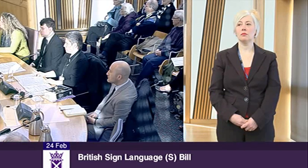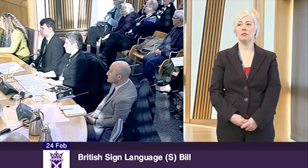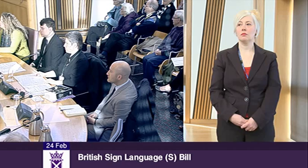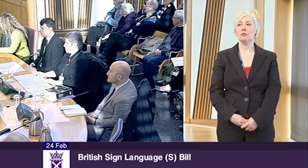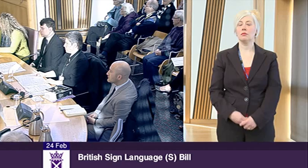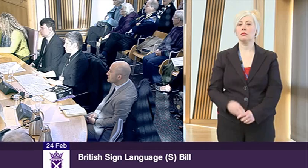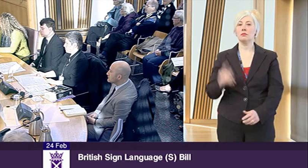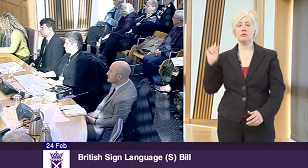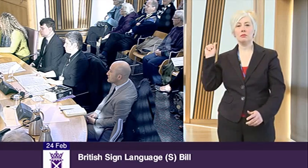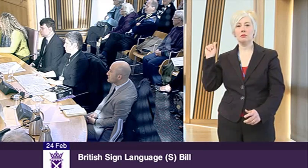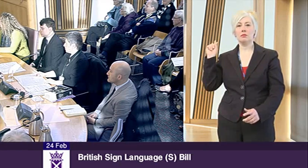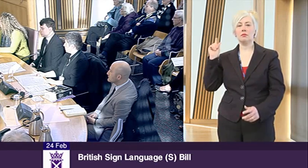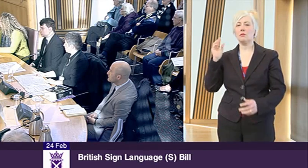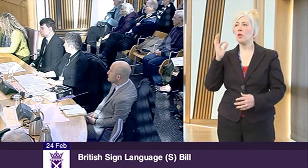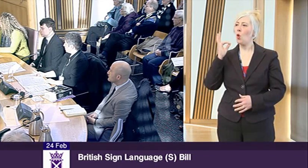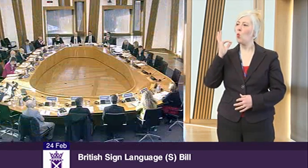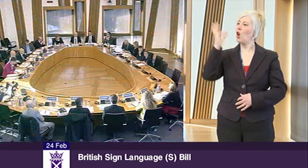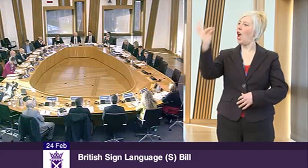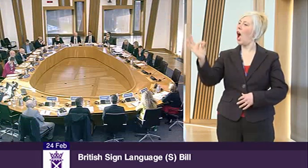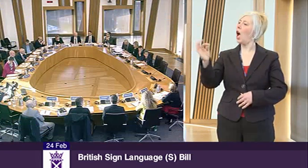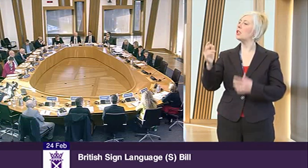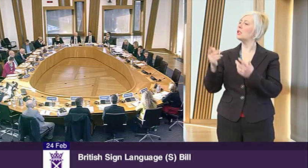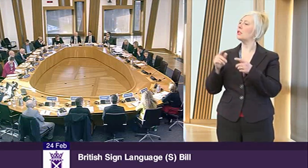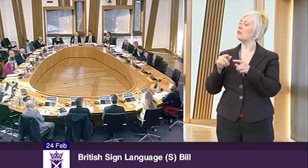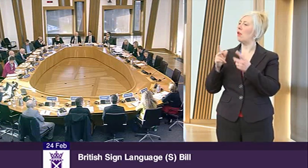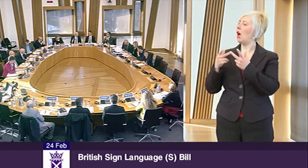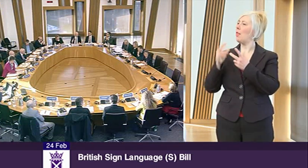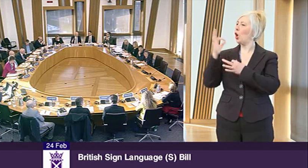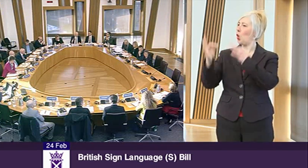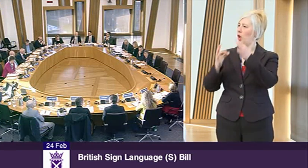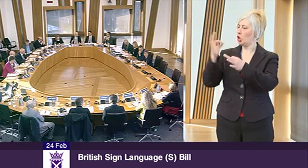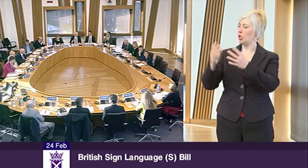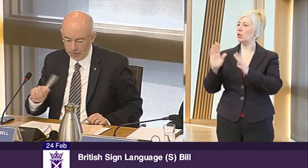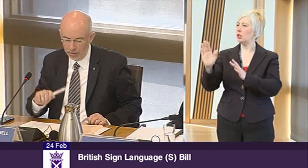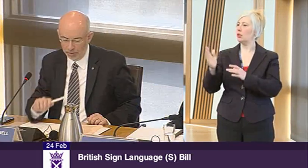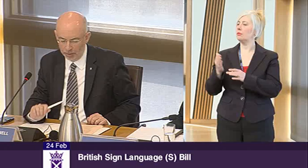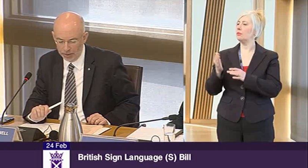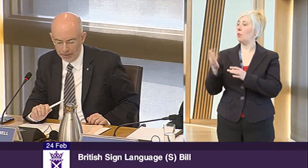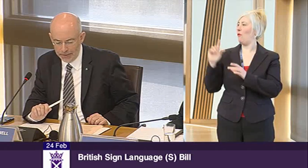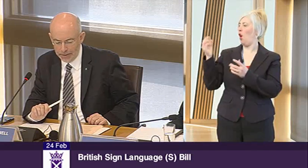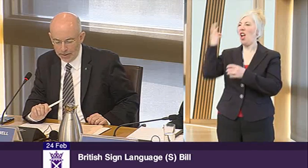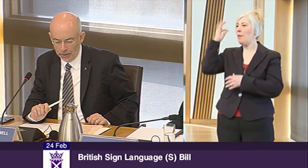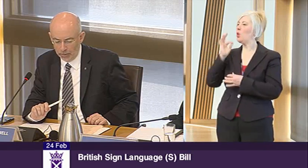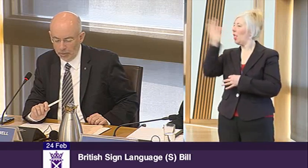The Convener: I have a follow-up question for Frankie McLean before I bring in the next